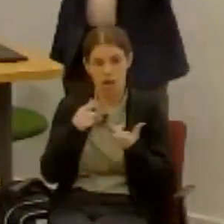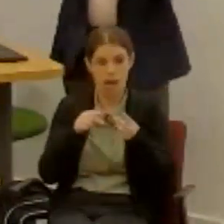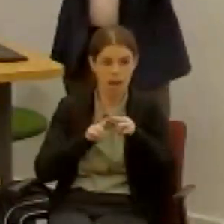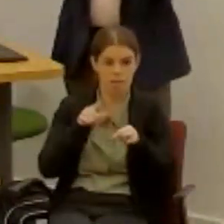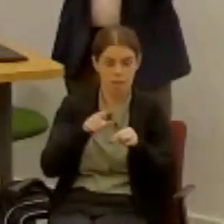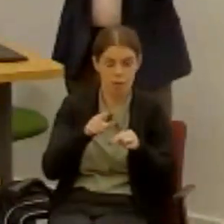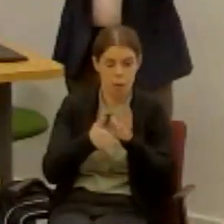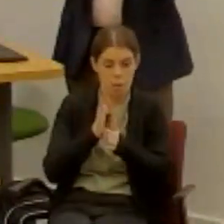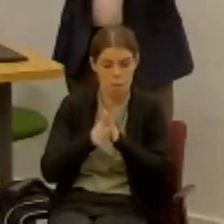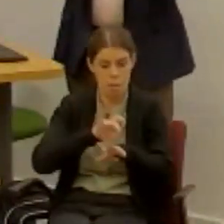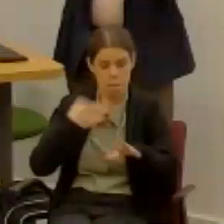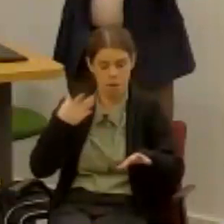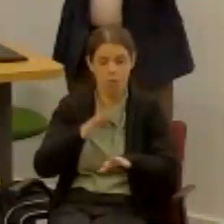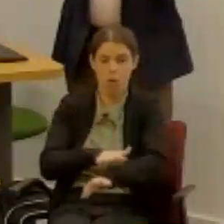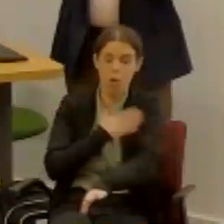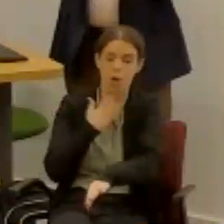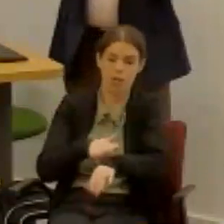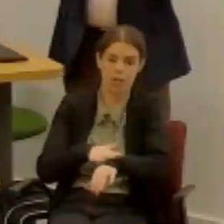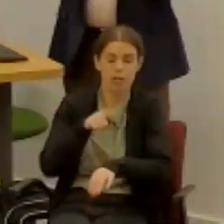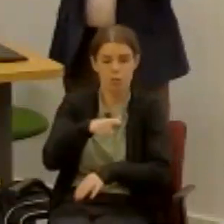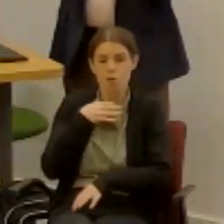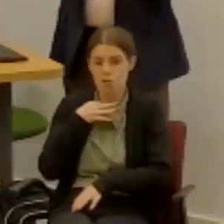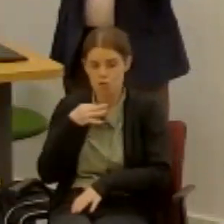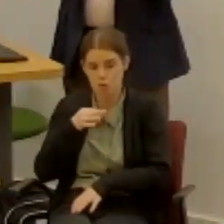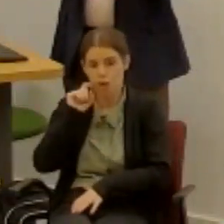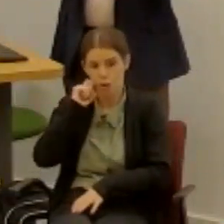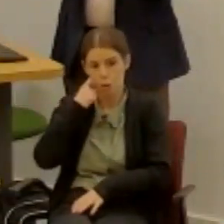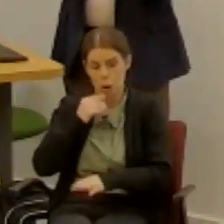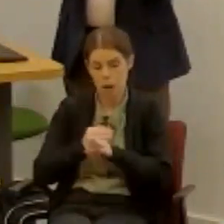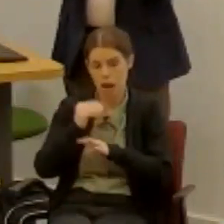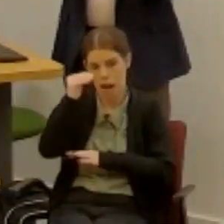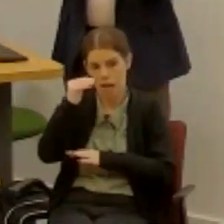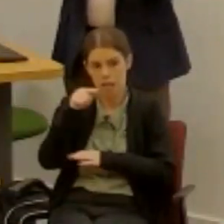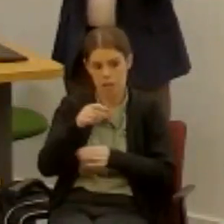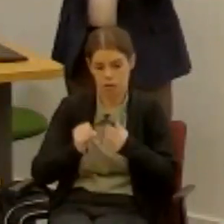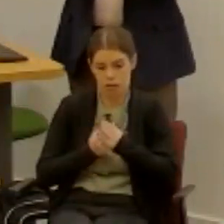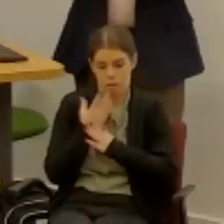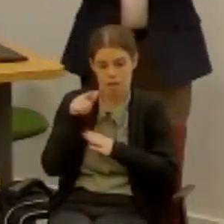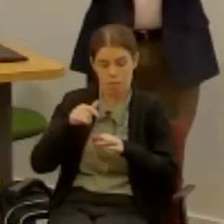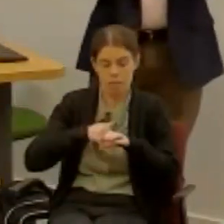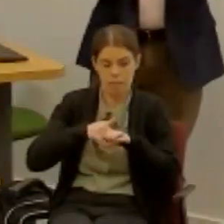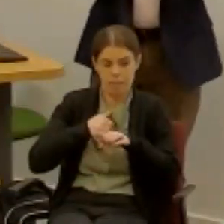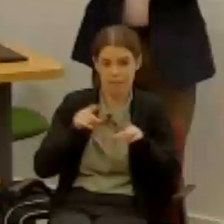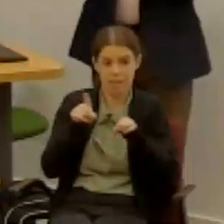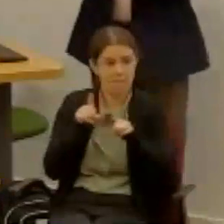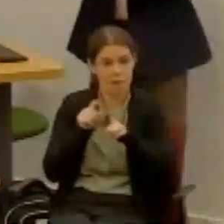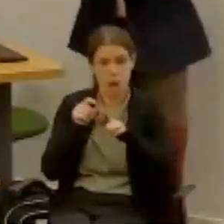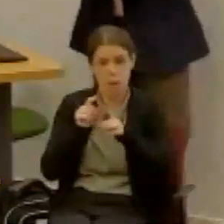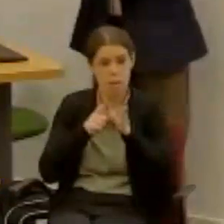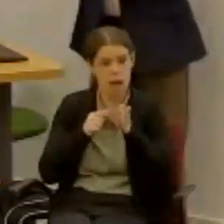You play professional football the greater your risk for developing these diseases. And that goes with pathology. We don't remember, we said long.